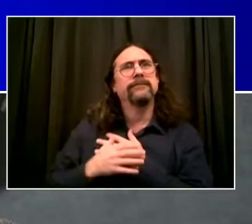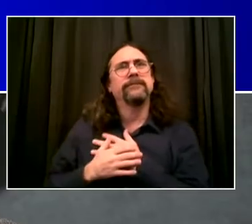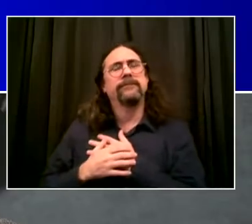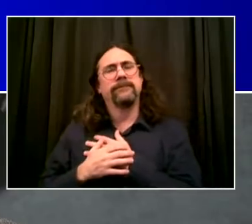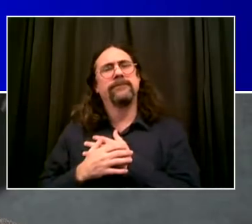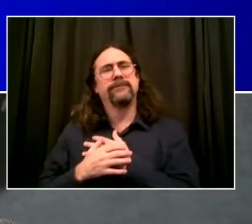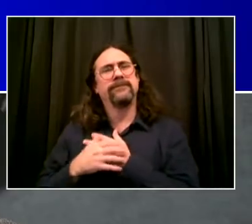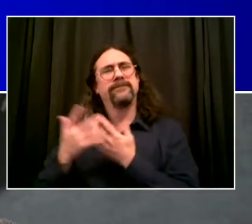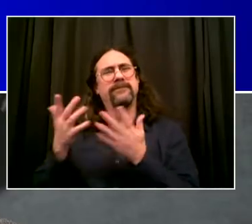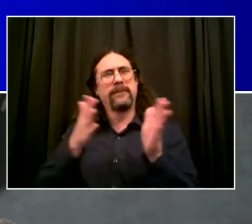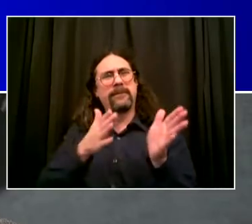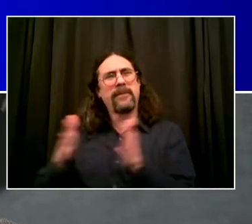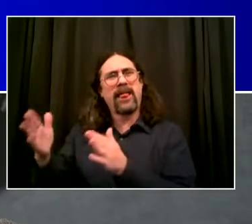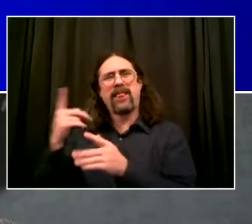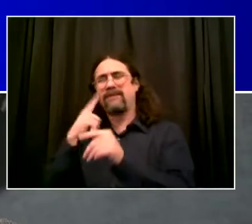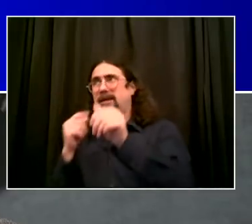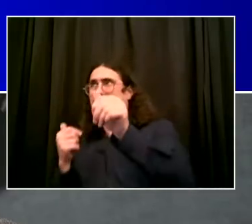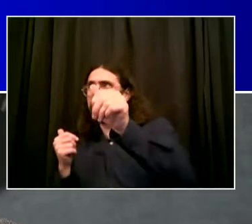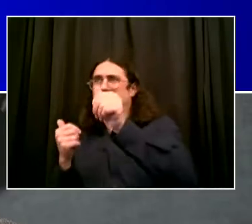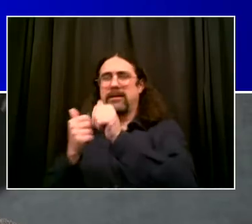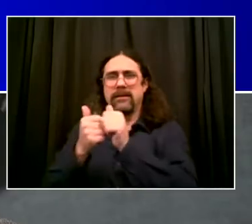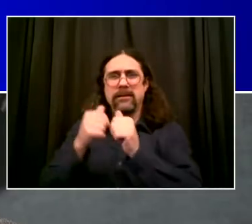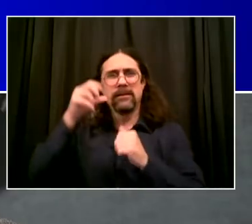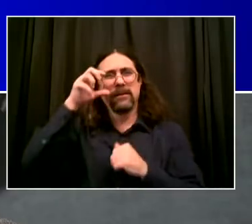WE KNOW WILLL REQUIRE A RECOVERY. AND THAT'S A VISION AND FRAMAMEWORK THAT